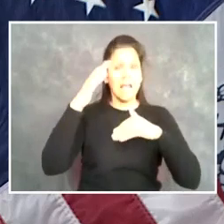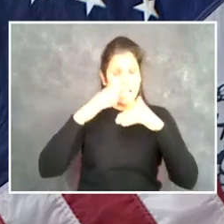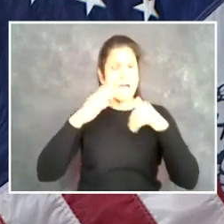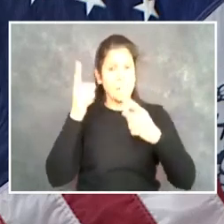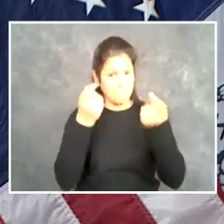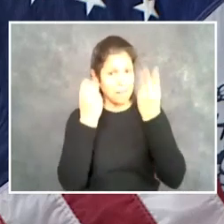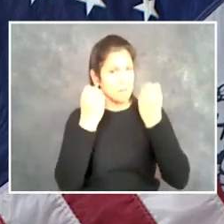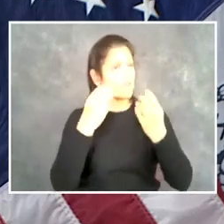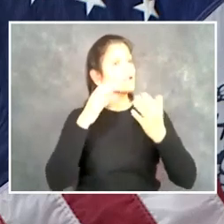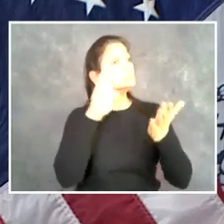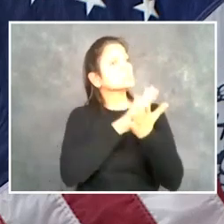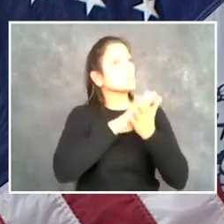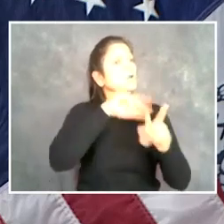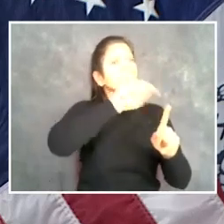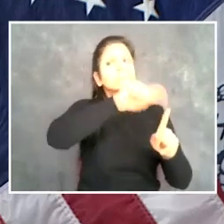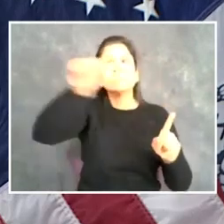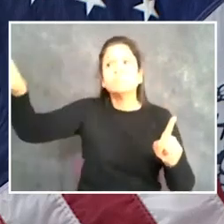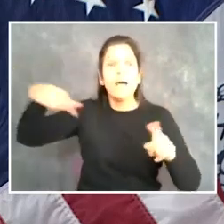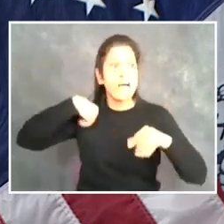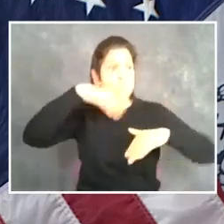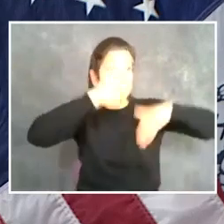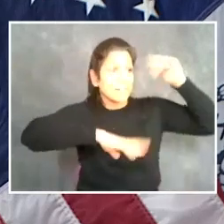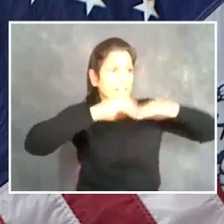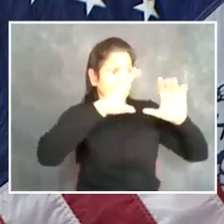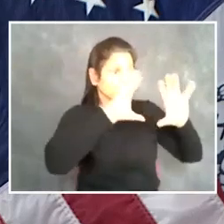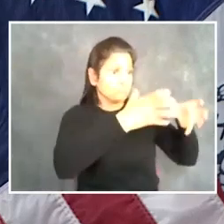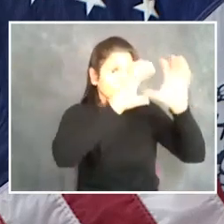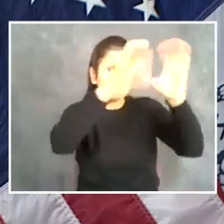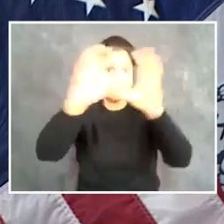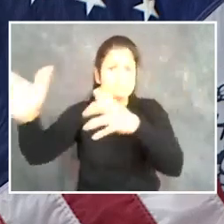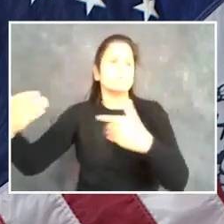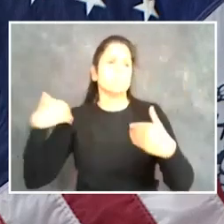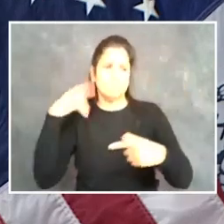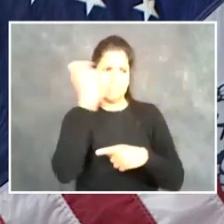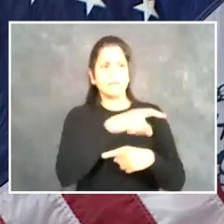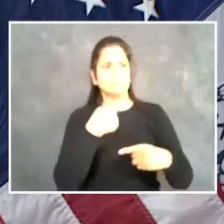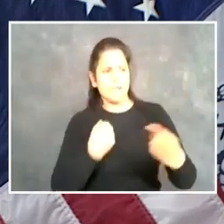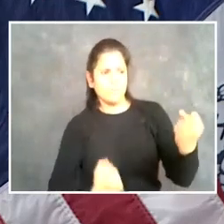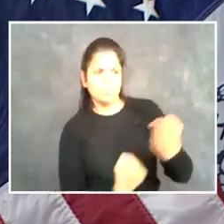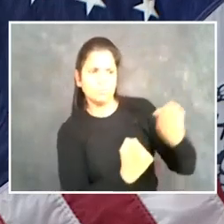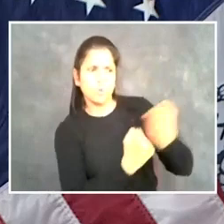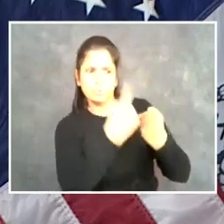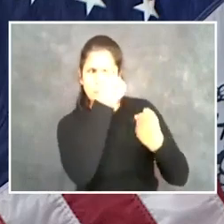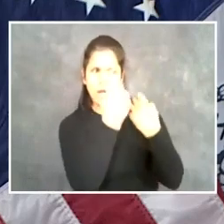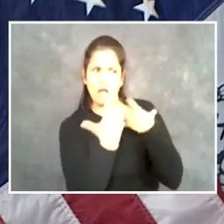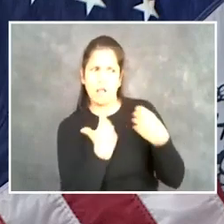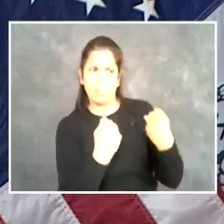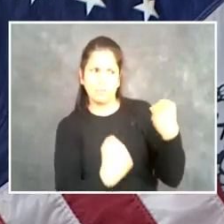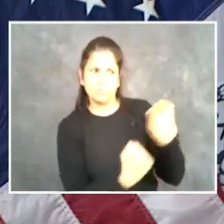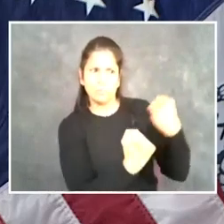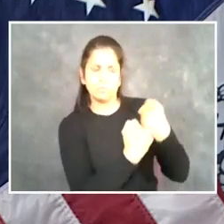SCHOOL TO SUPPORT KIDS WHO